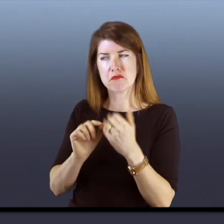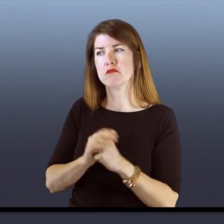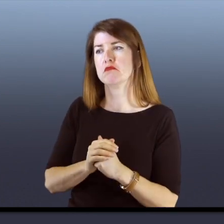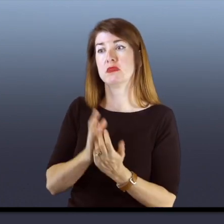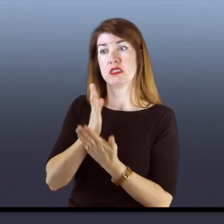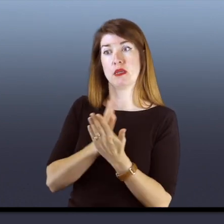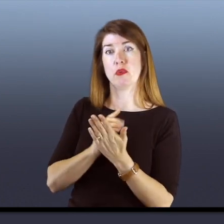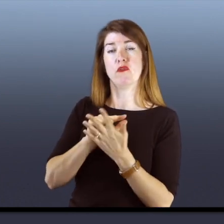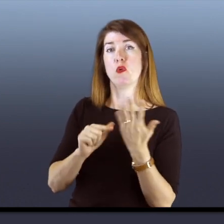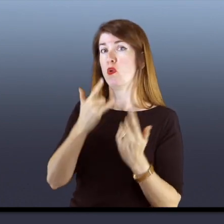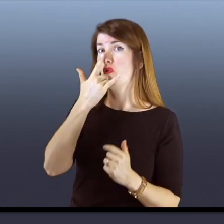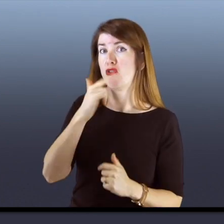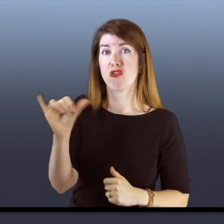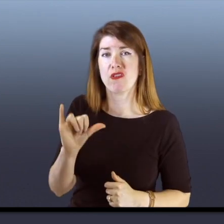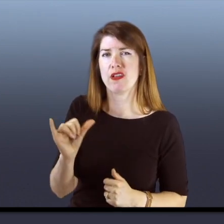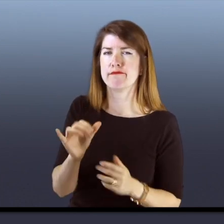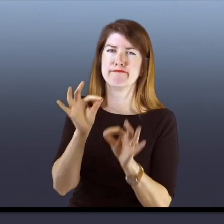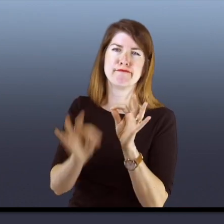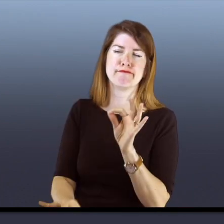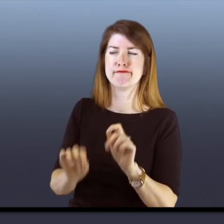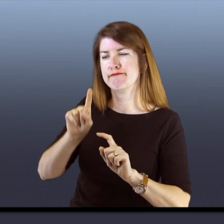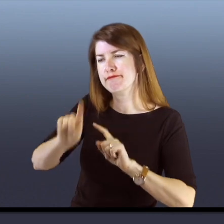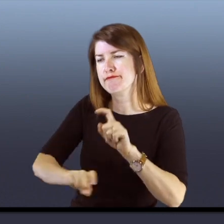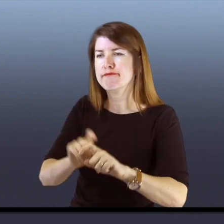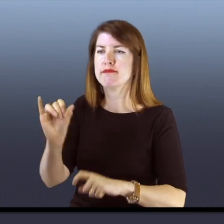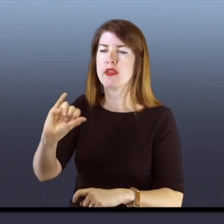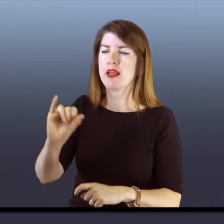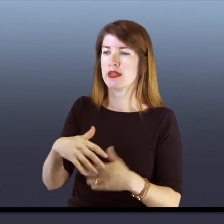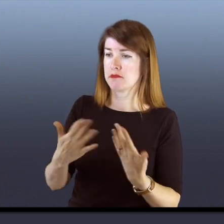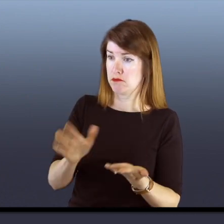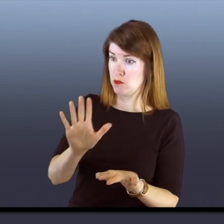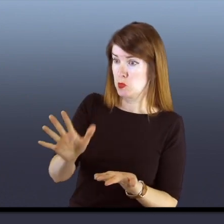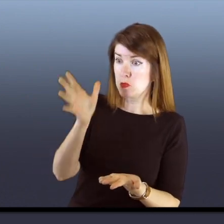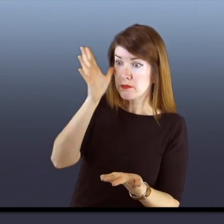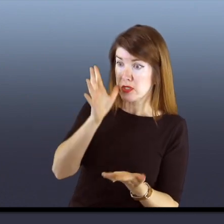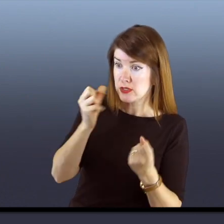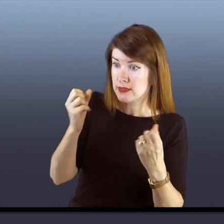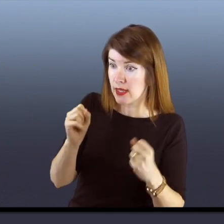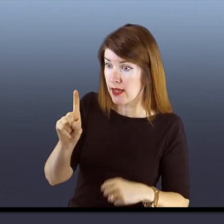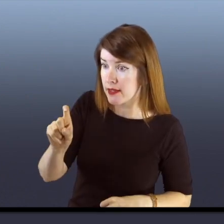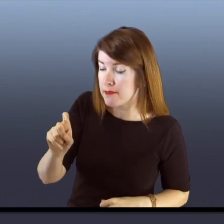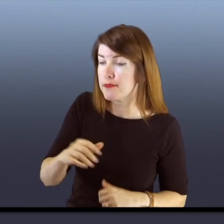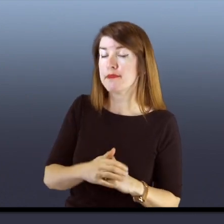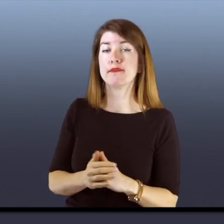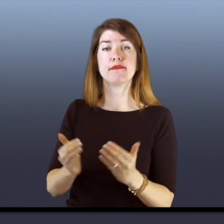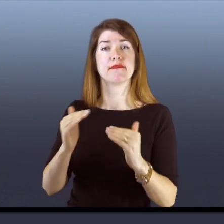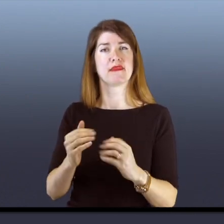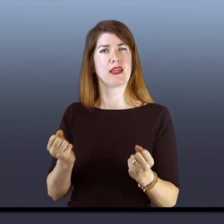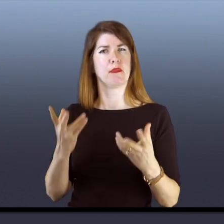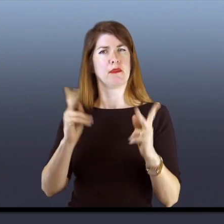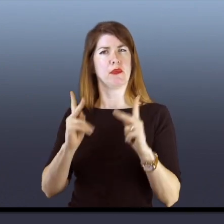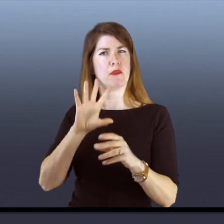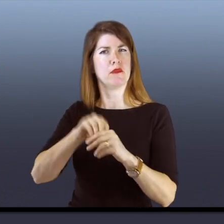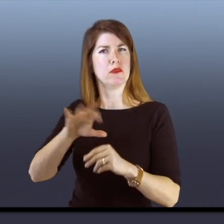What some of those things look like are just asking questions like, did your parents sign? How many people are in the family?